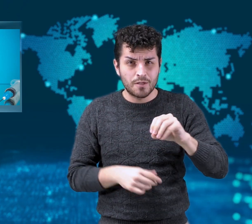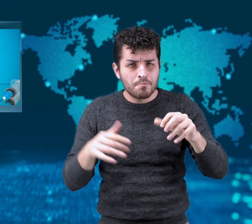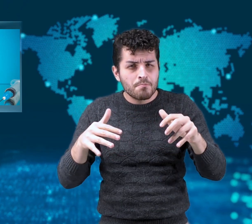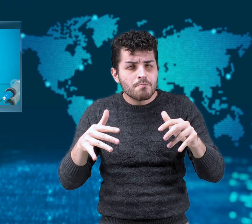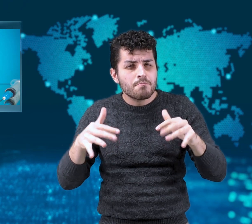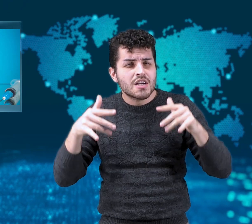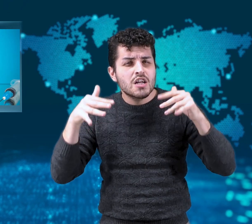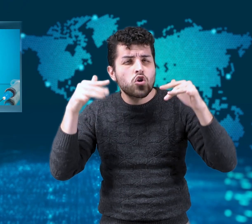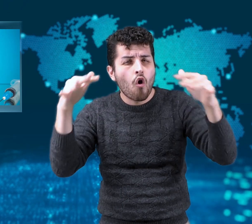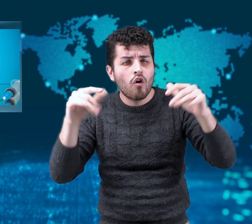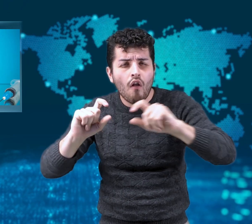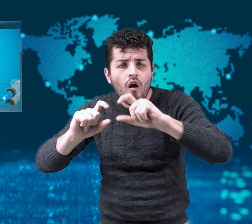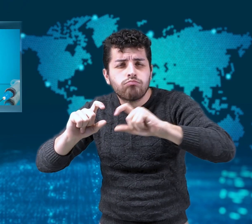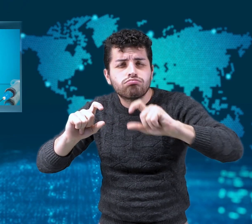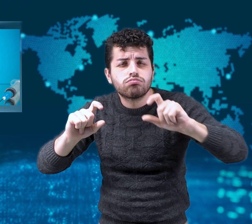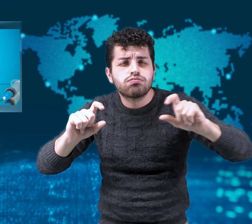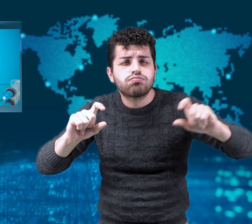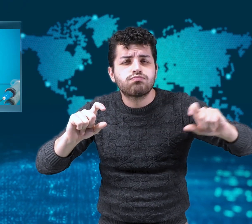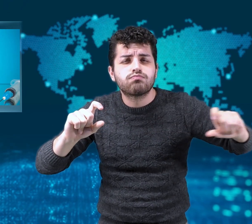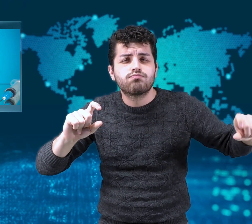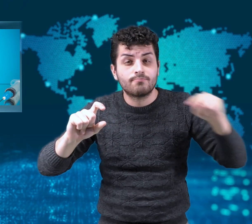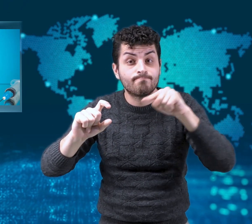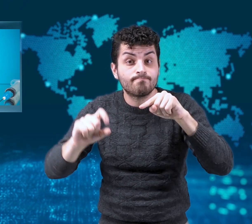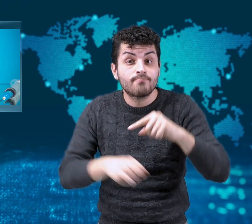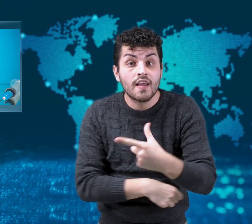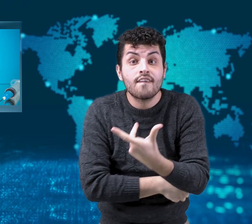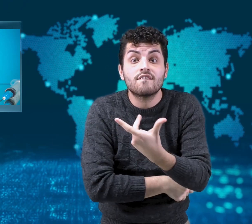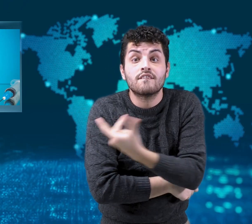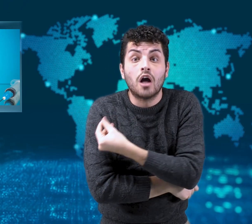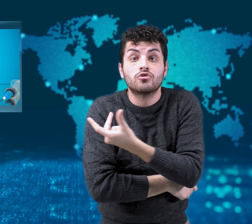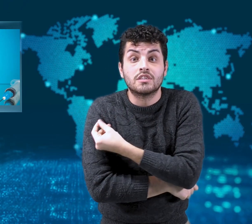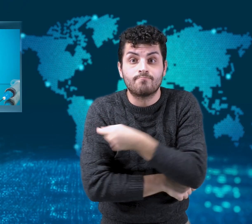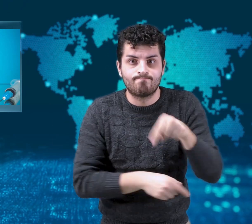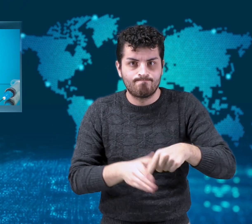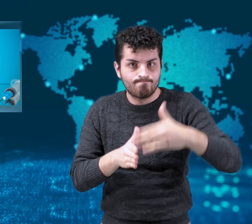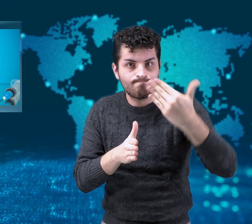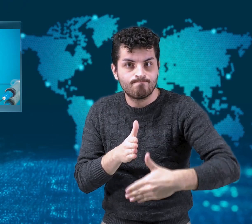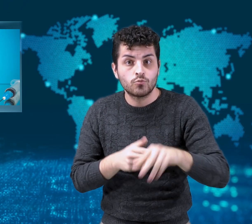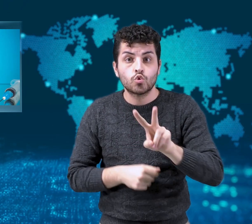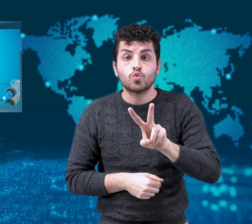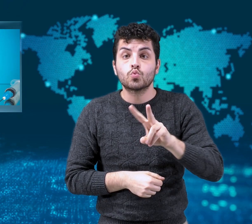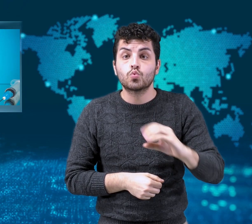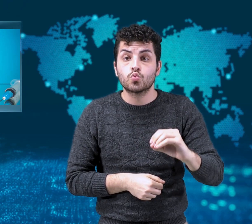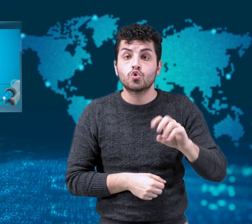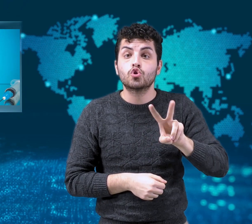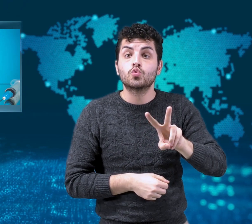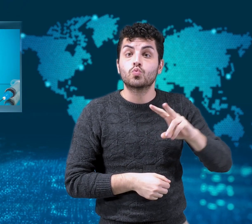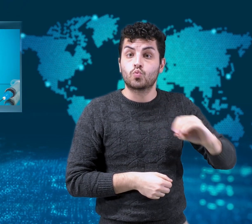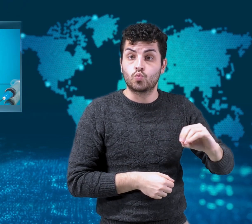and at least a billion more by the end of 2021.